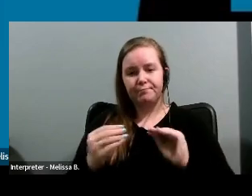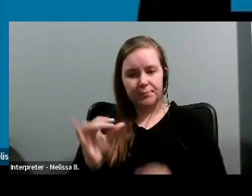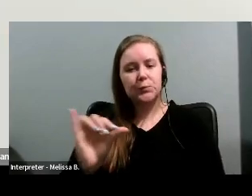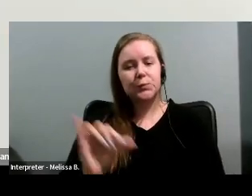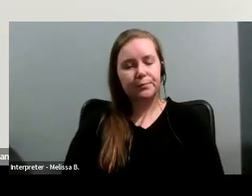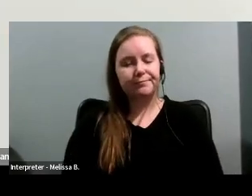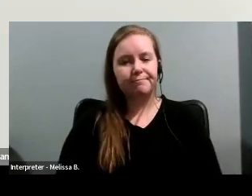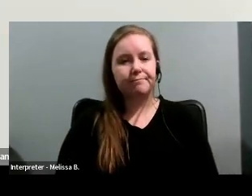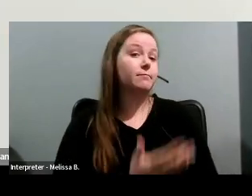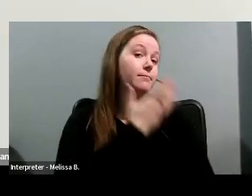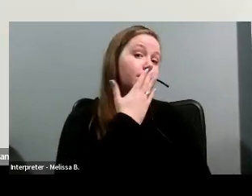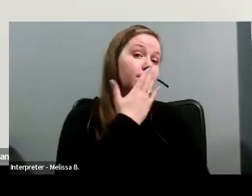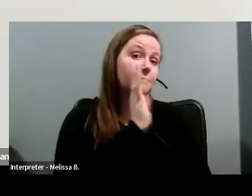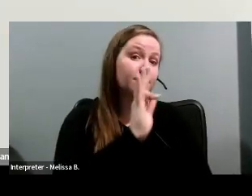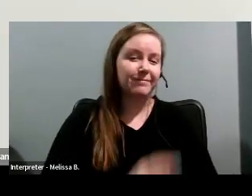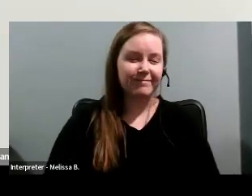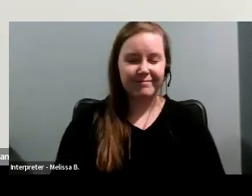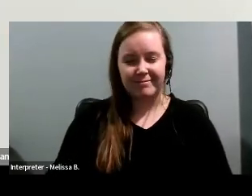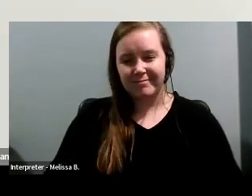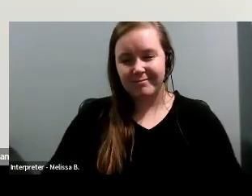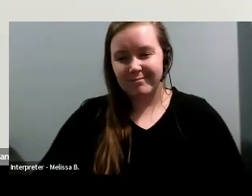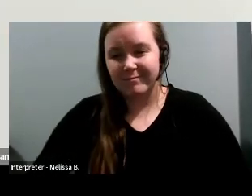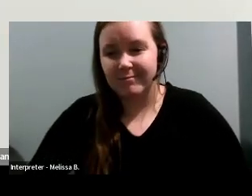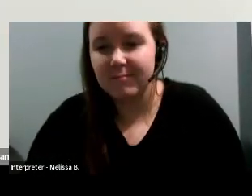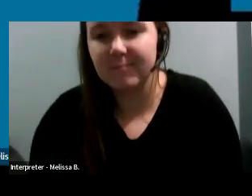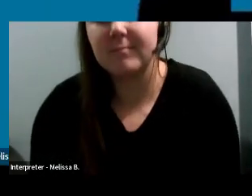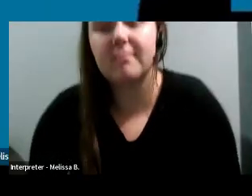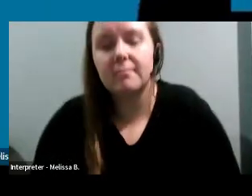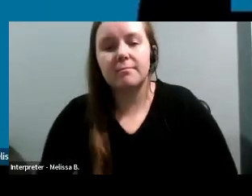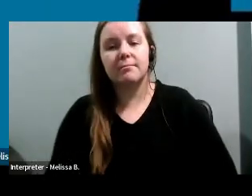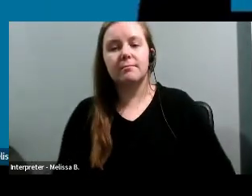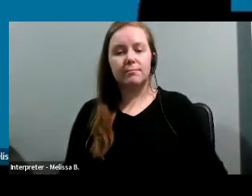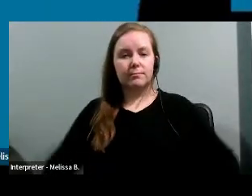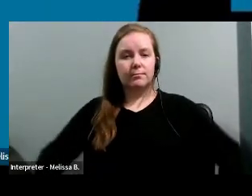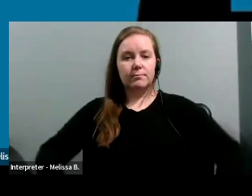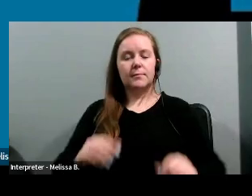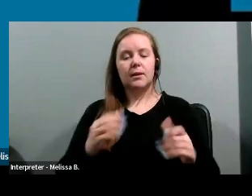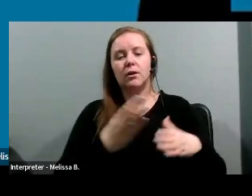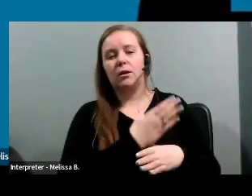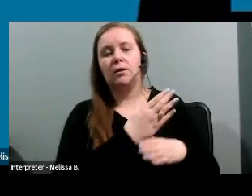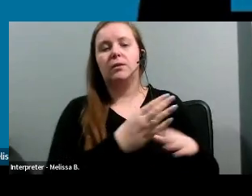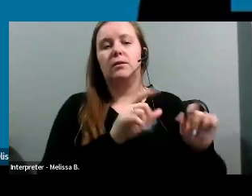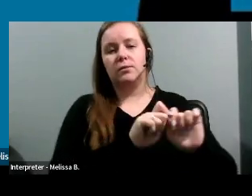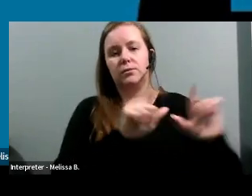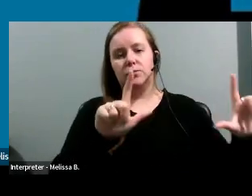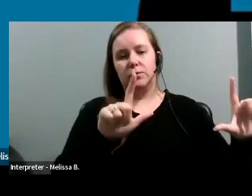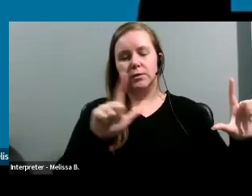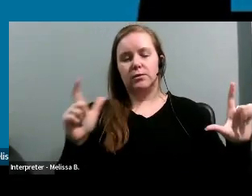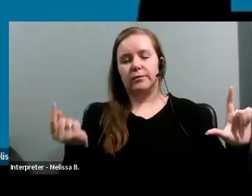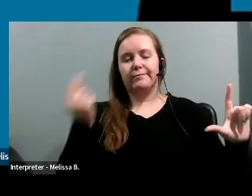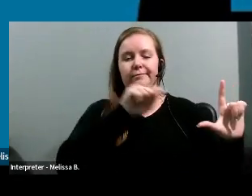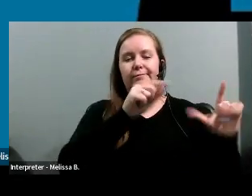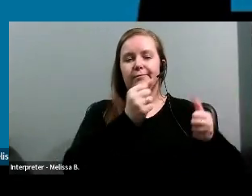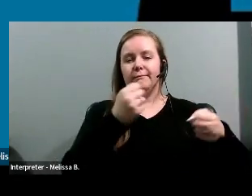Shannon Spencer (she/her): Thank you, Melissa. Melissa Wong (she/her), SPT: So, I'll just share my screen again so you can get back to the presentation.